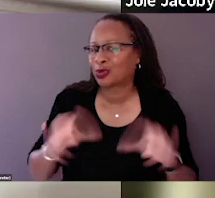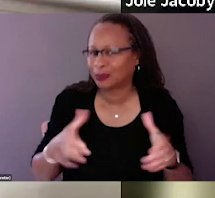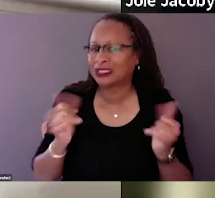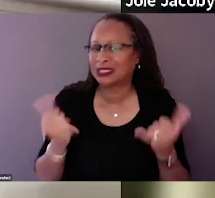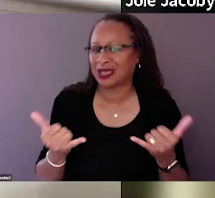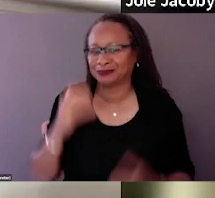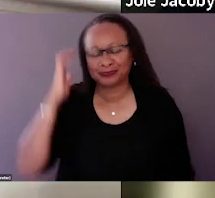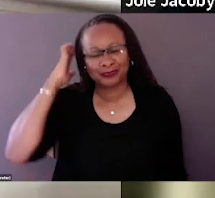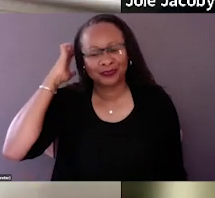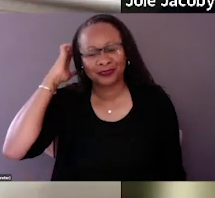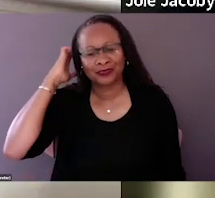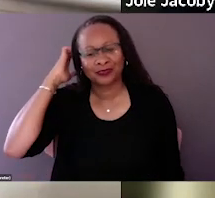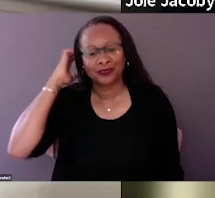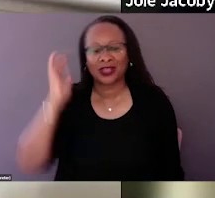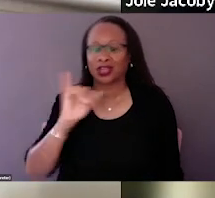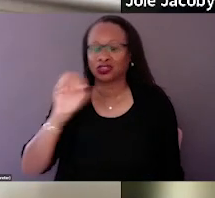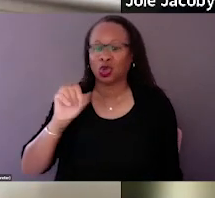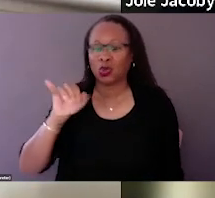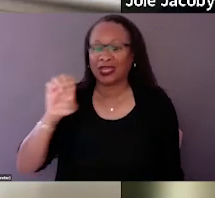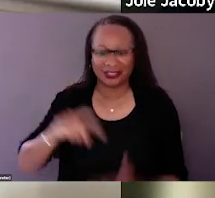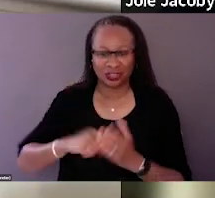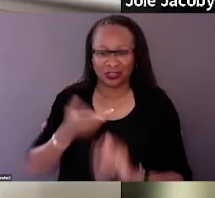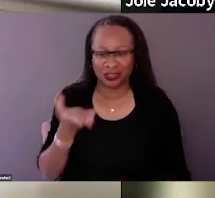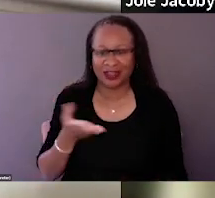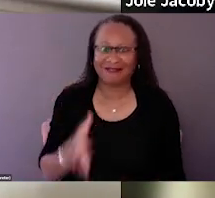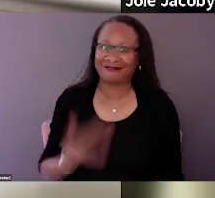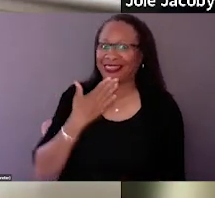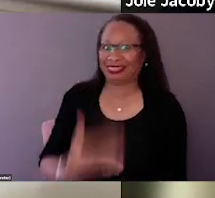And I'll start with you, Joie. Thanks, on that big one.